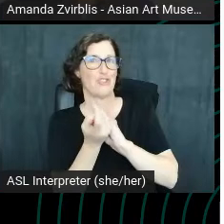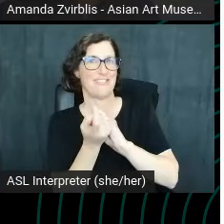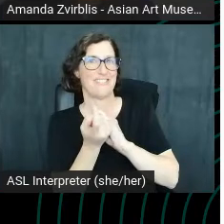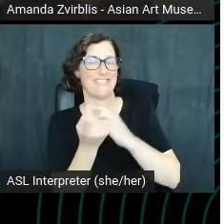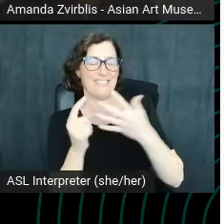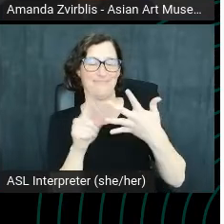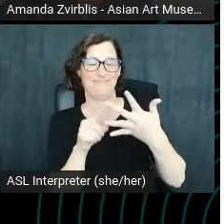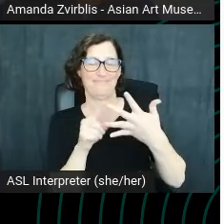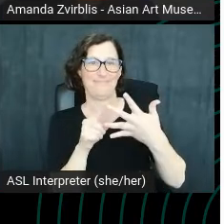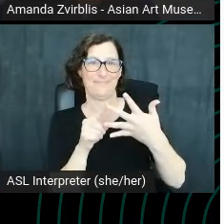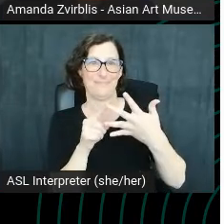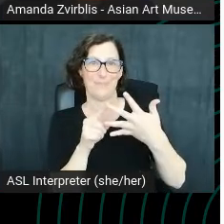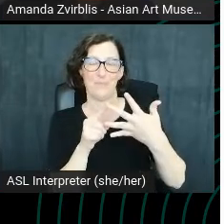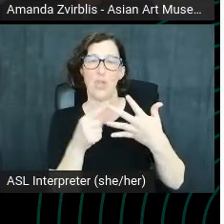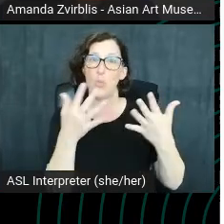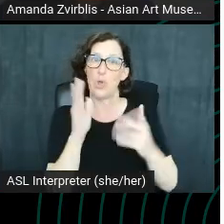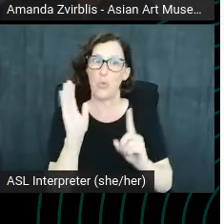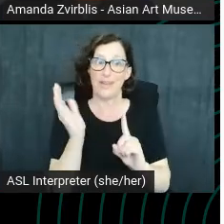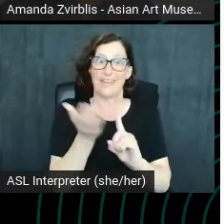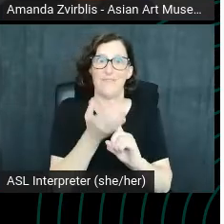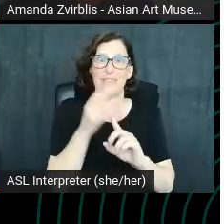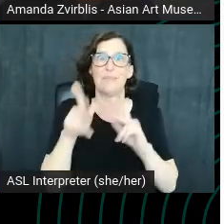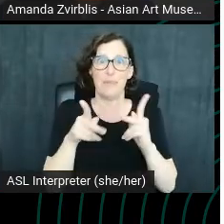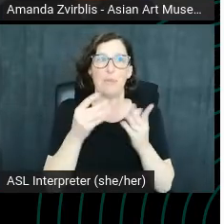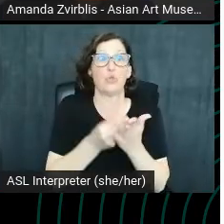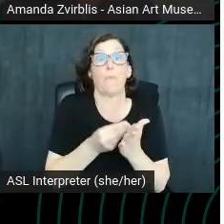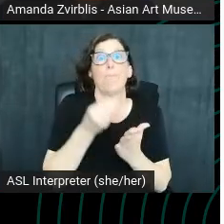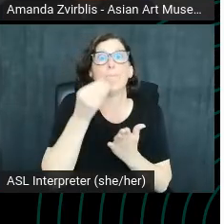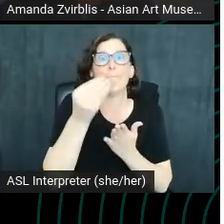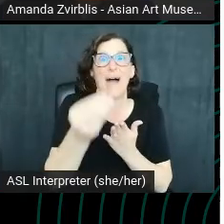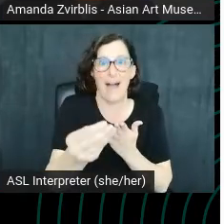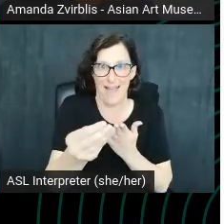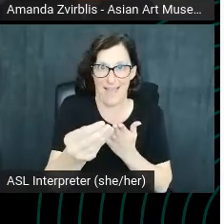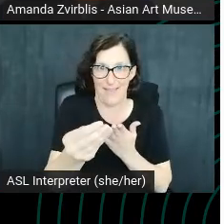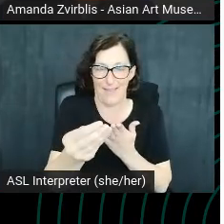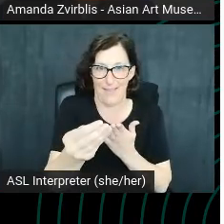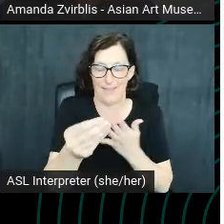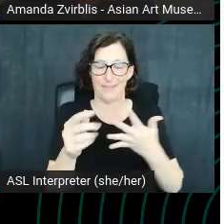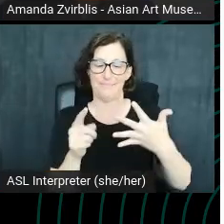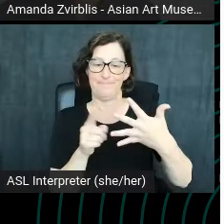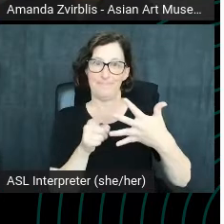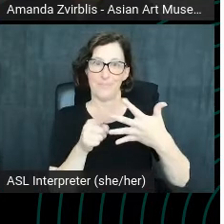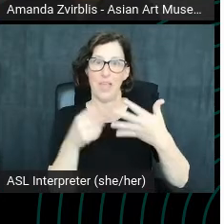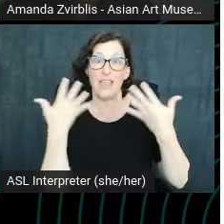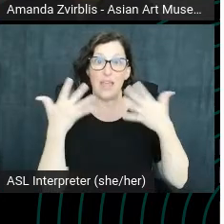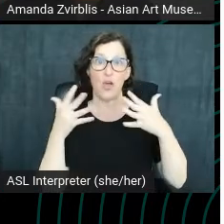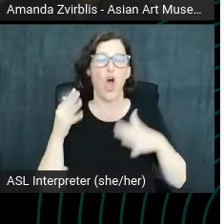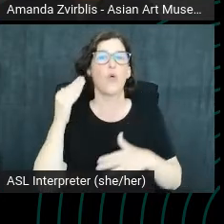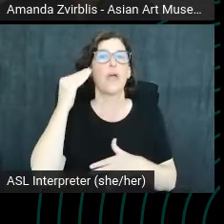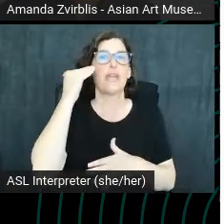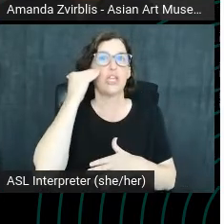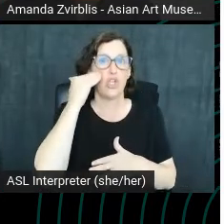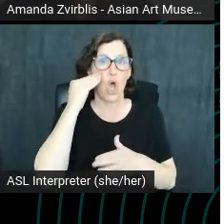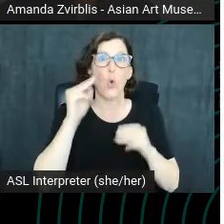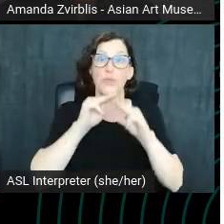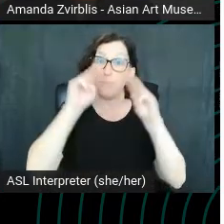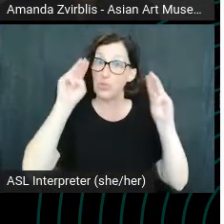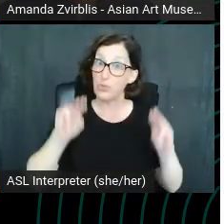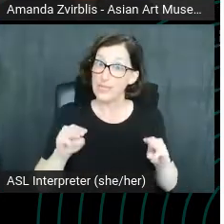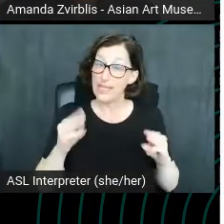Here we want to convince people to buy. At this point, they're already familiar with the museum and what we're offering,